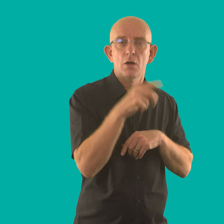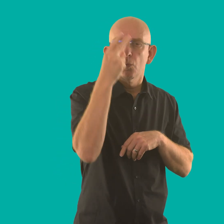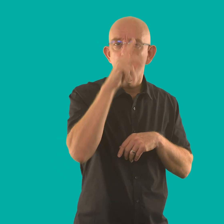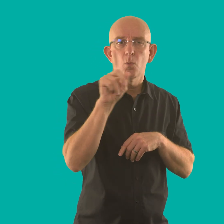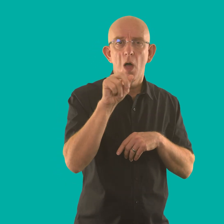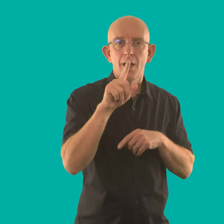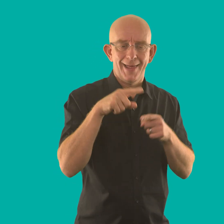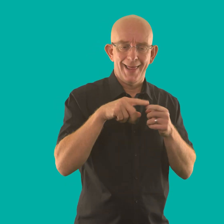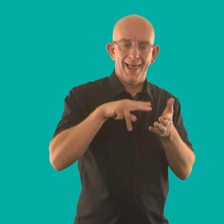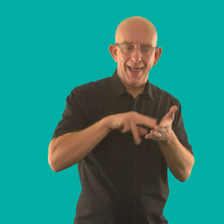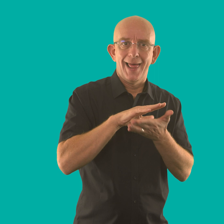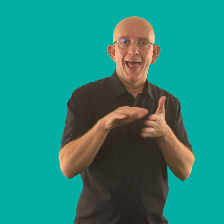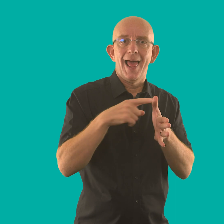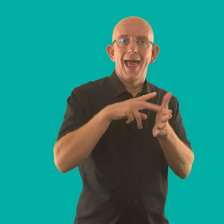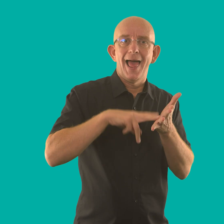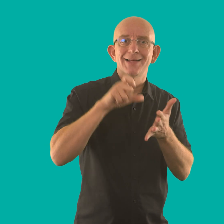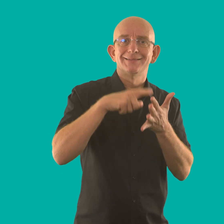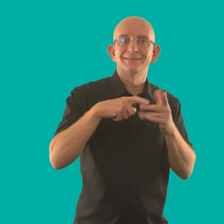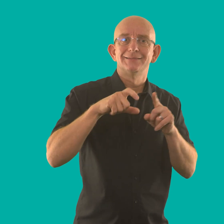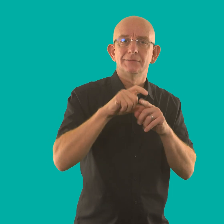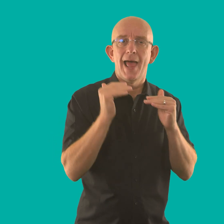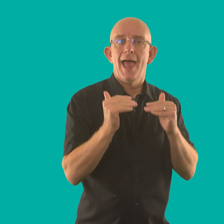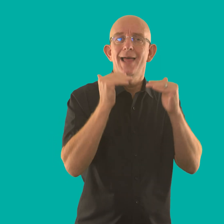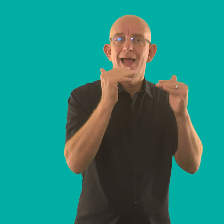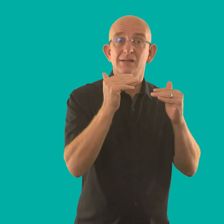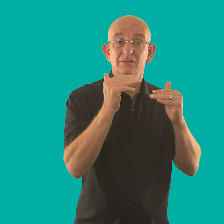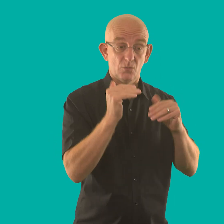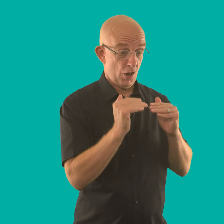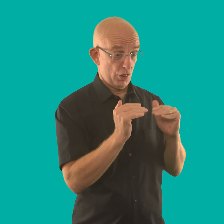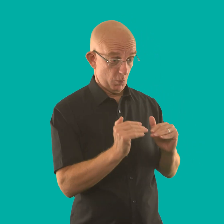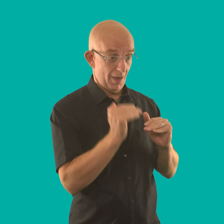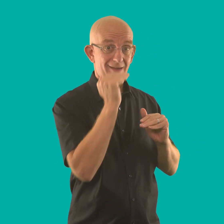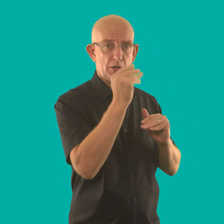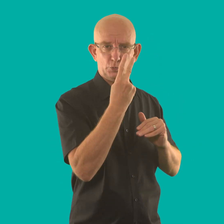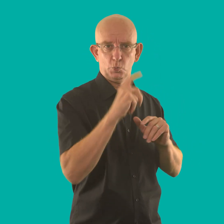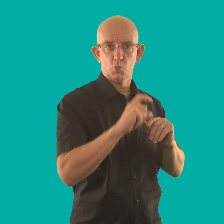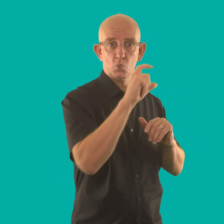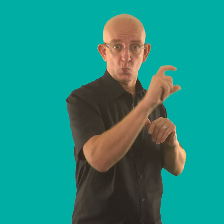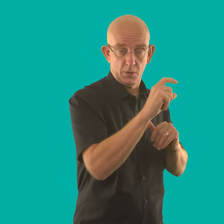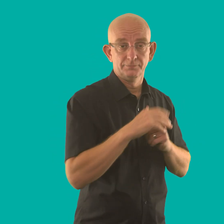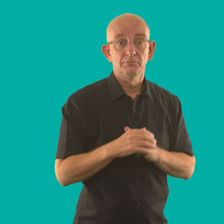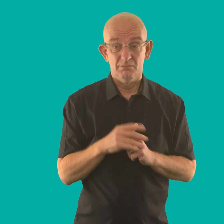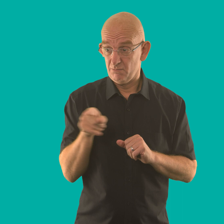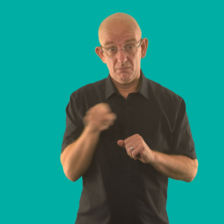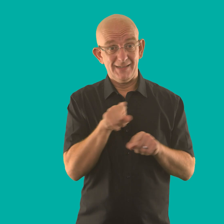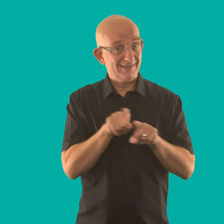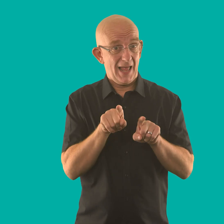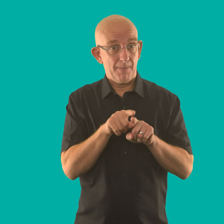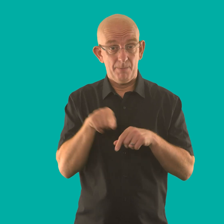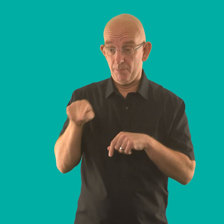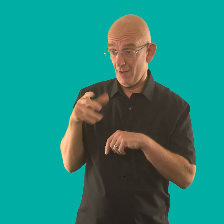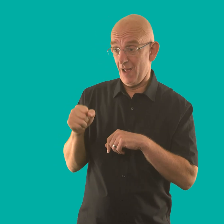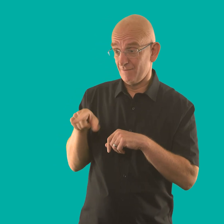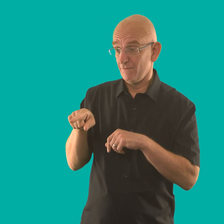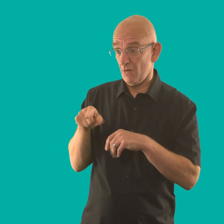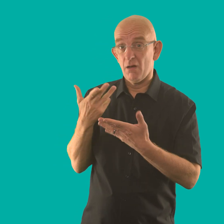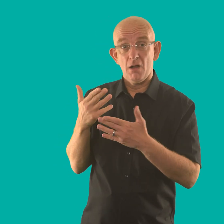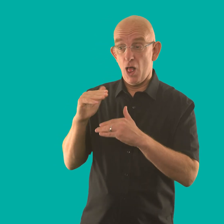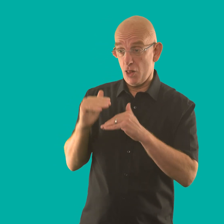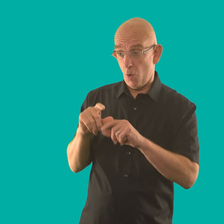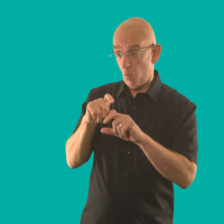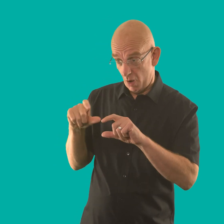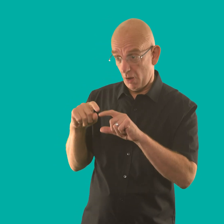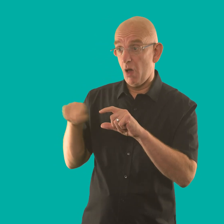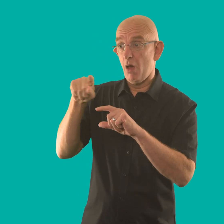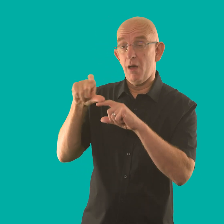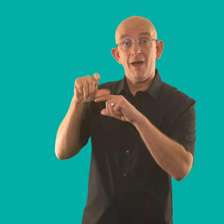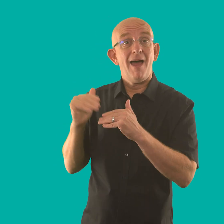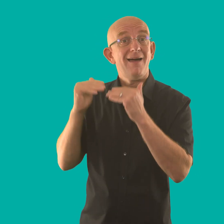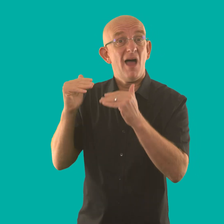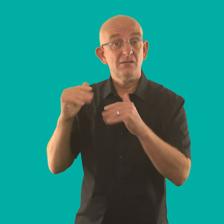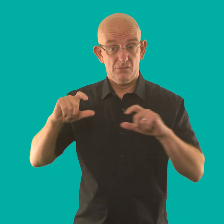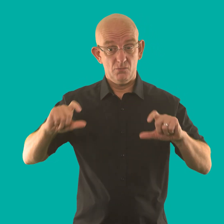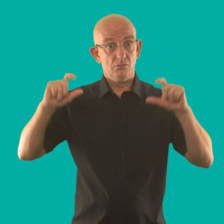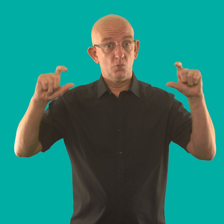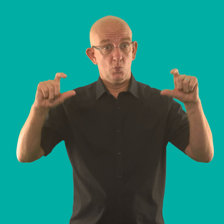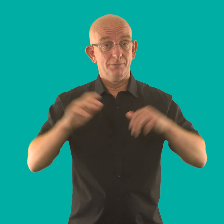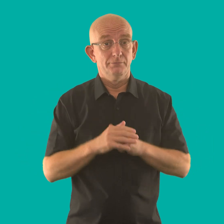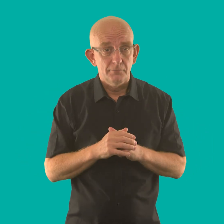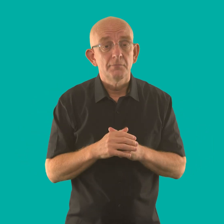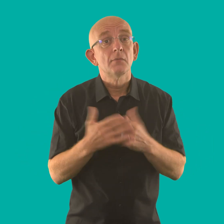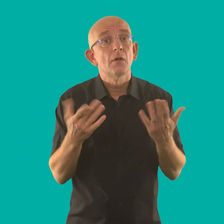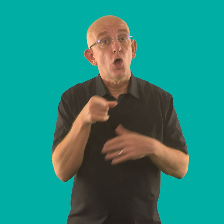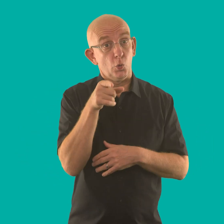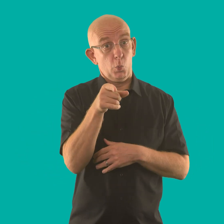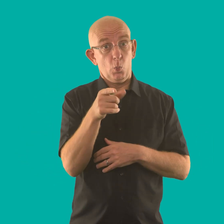and the higher weekly rate known as the Enhanced rate.